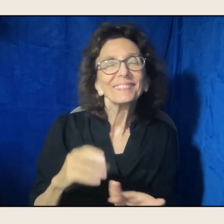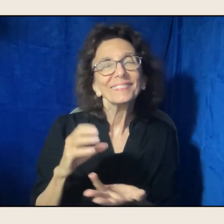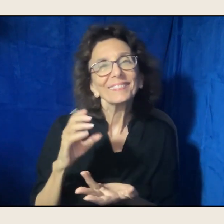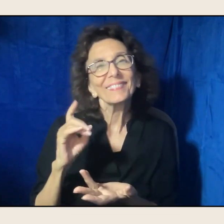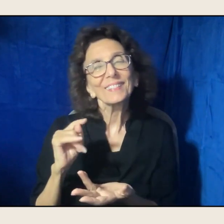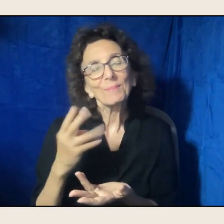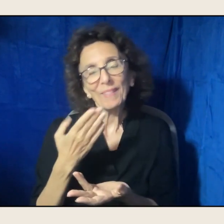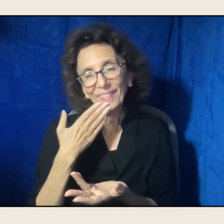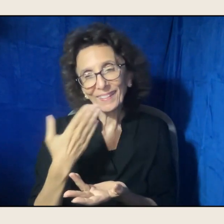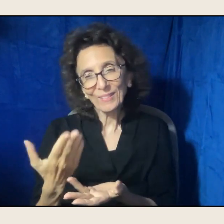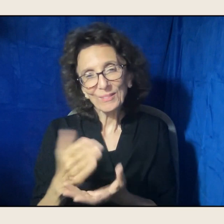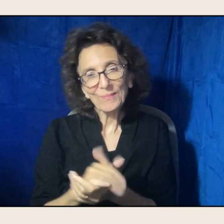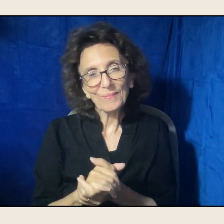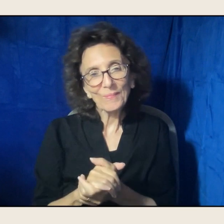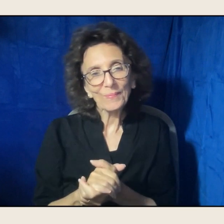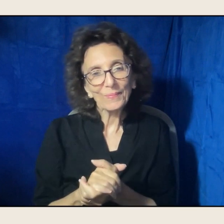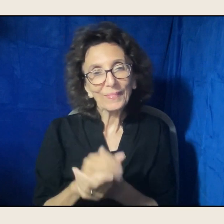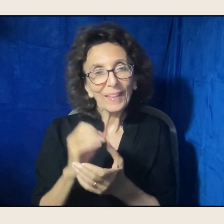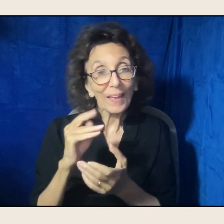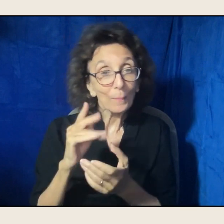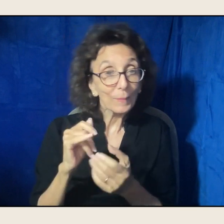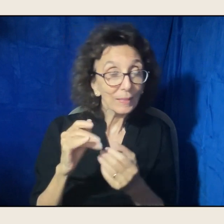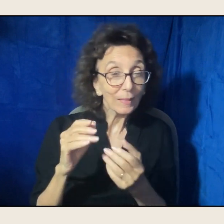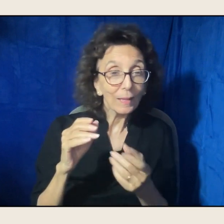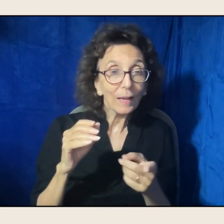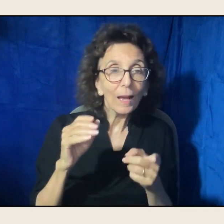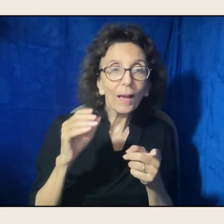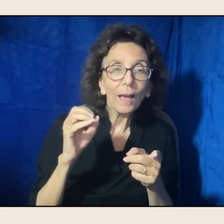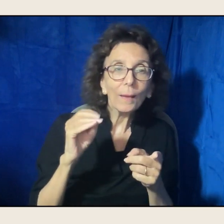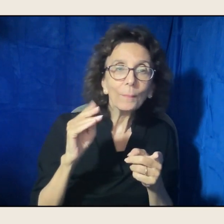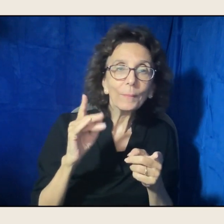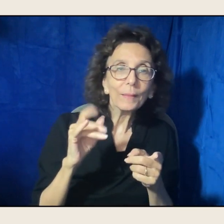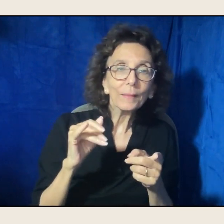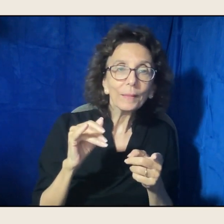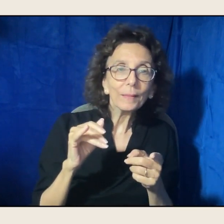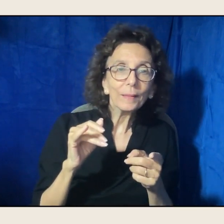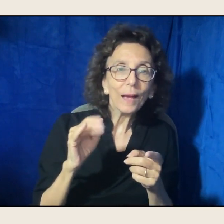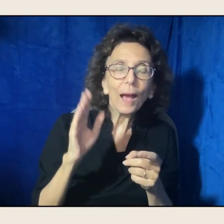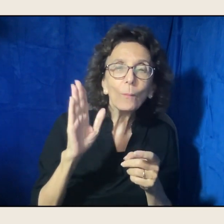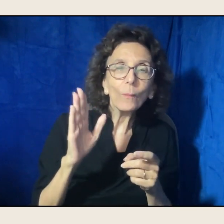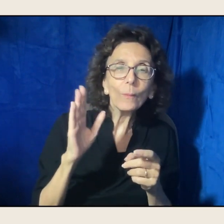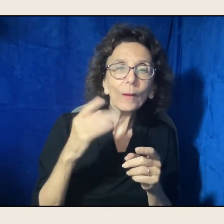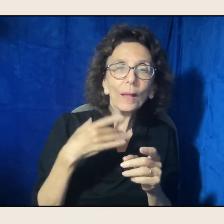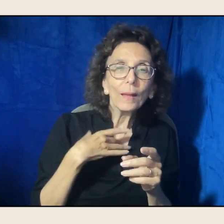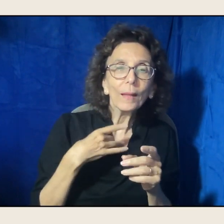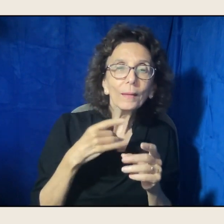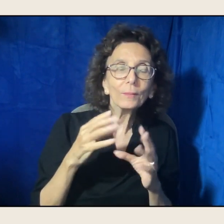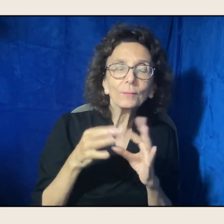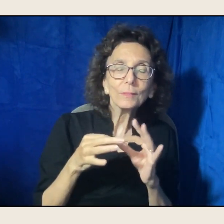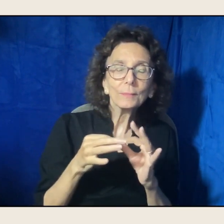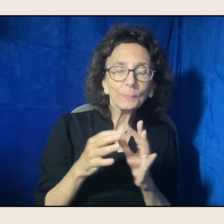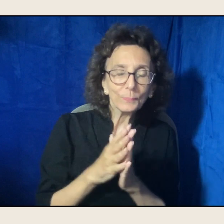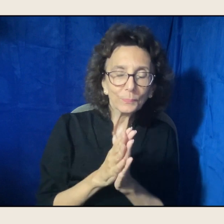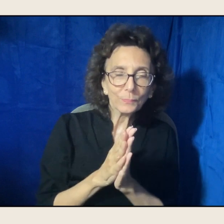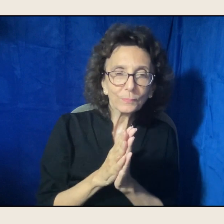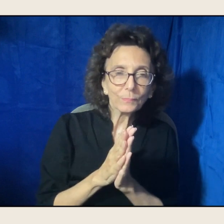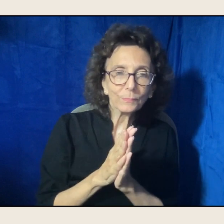I can answer the same question. Please. From the perspective of being a professor